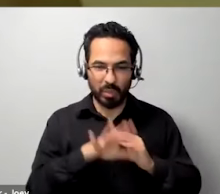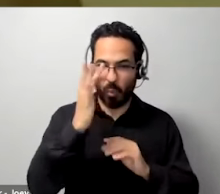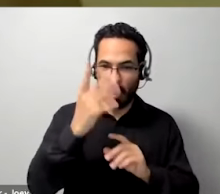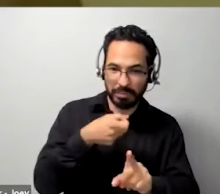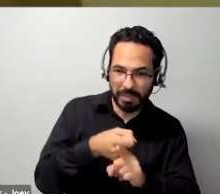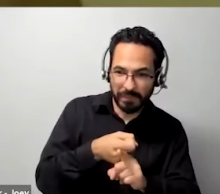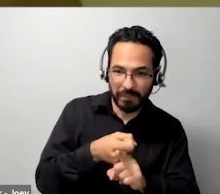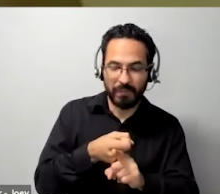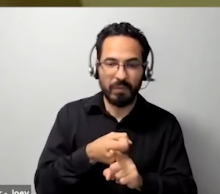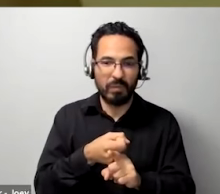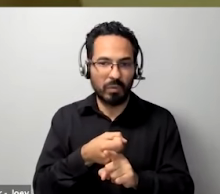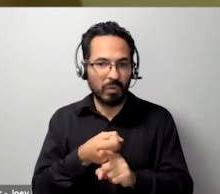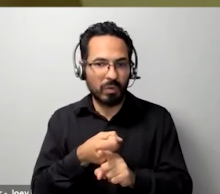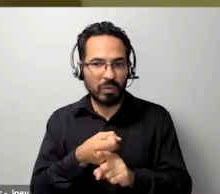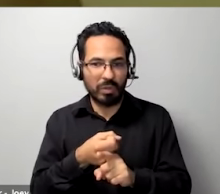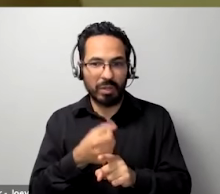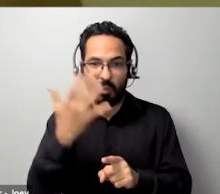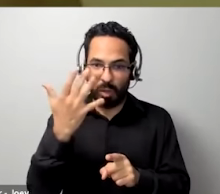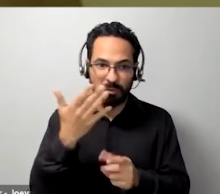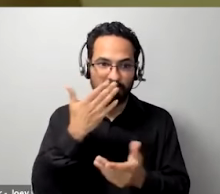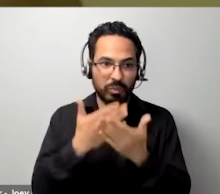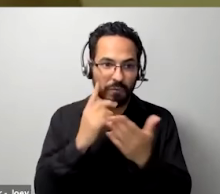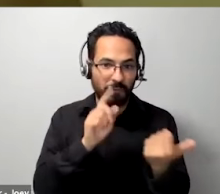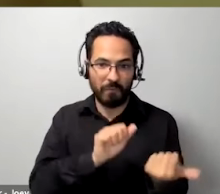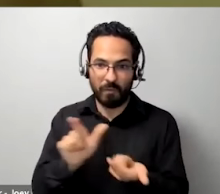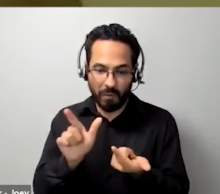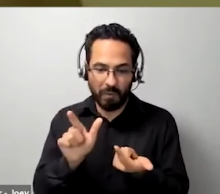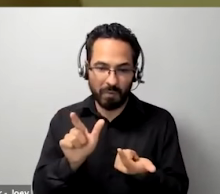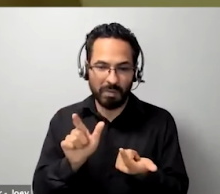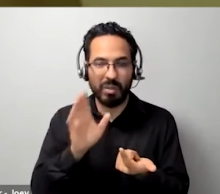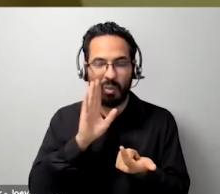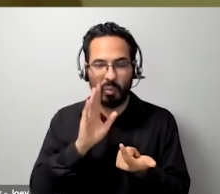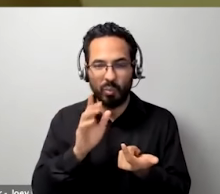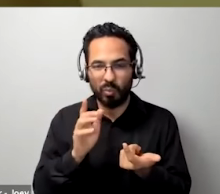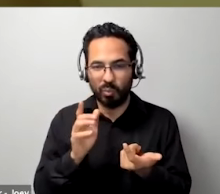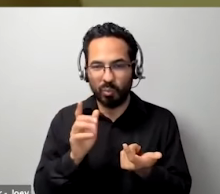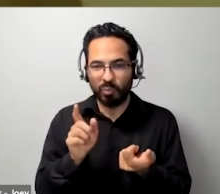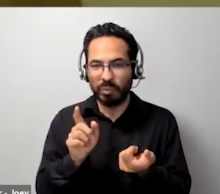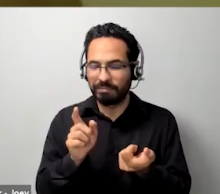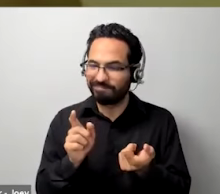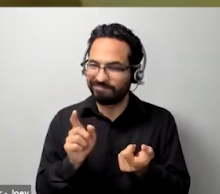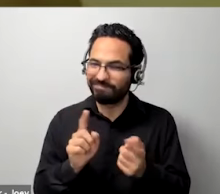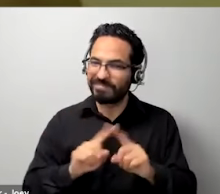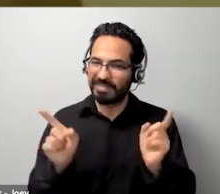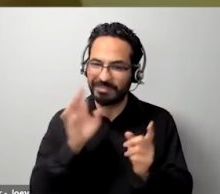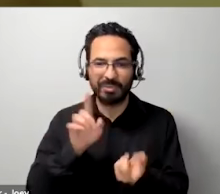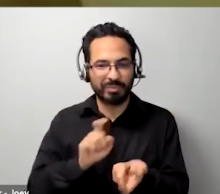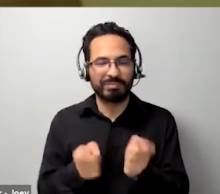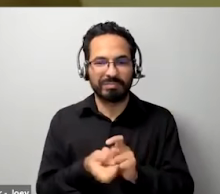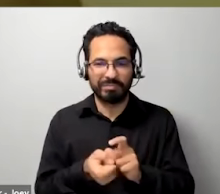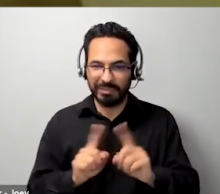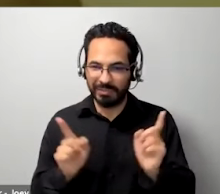and why it's actually just good for everybody, will actually make a big difference. So really thankful that Teach Access does this event.